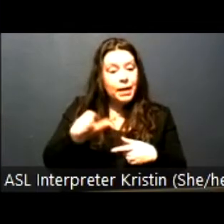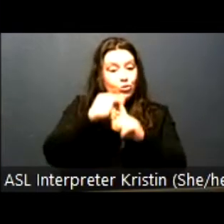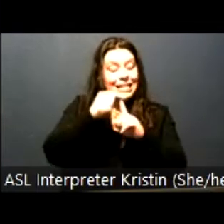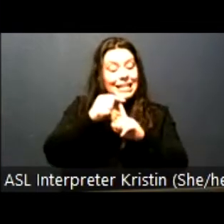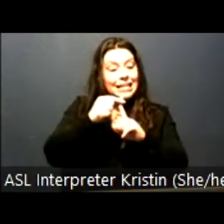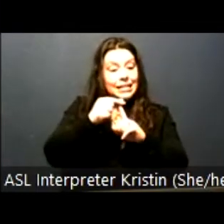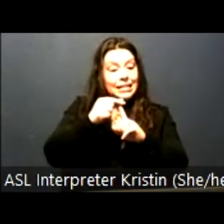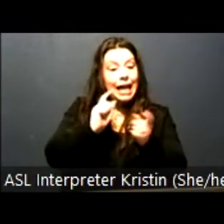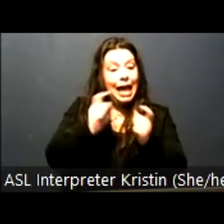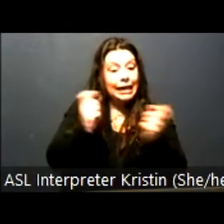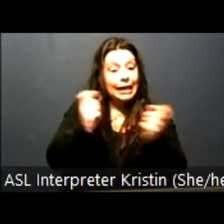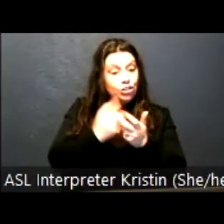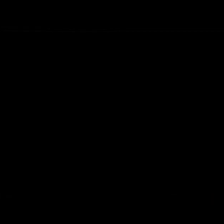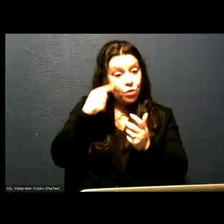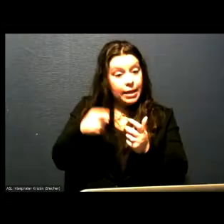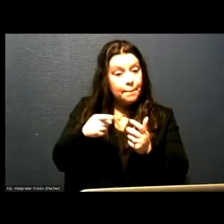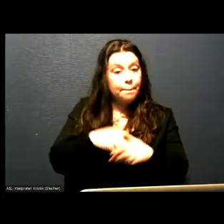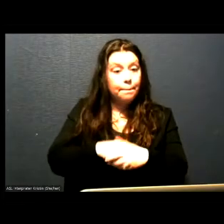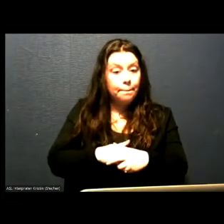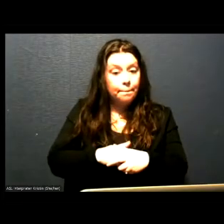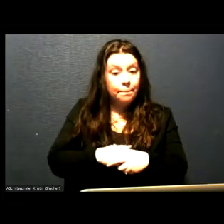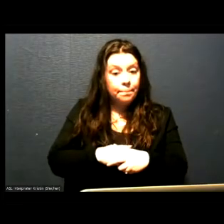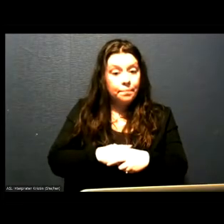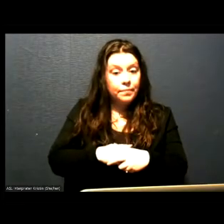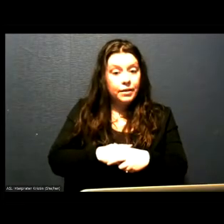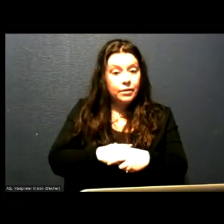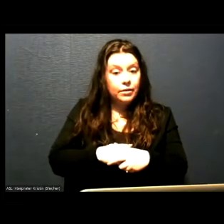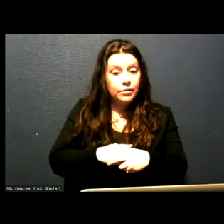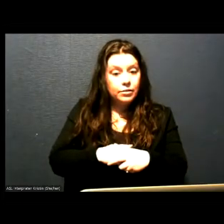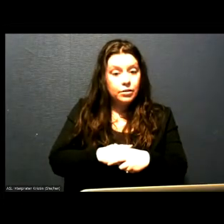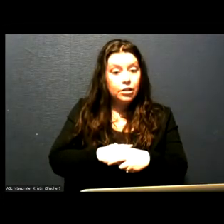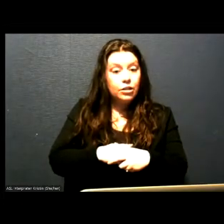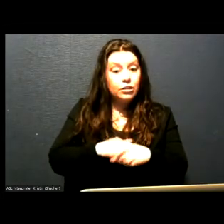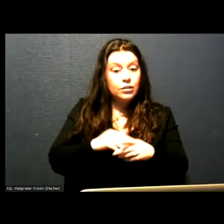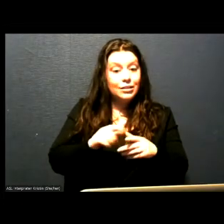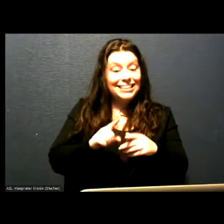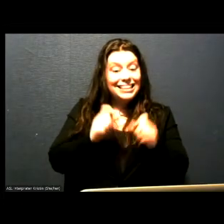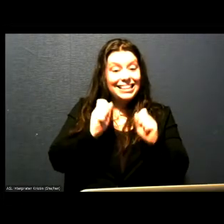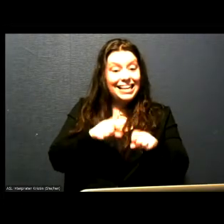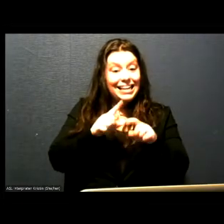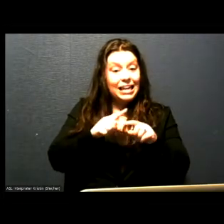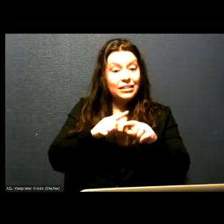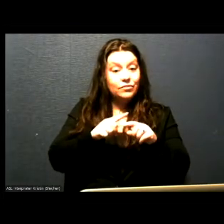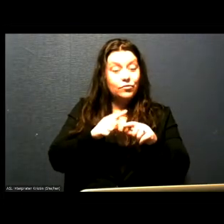is that, um, so they dive from about 60 feet up high straight down into the water, and for most bird